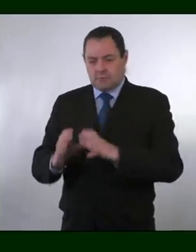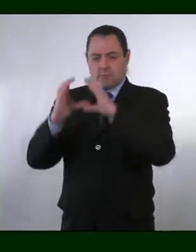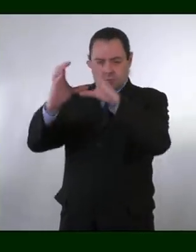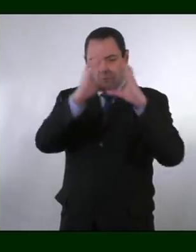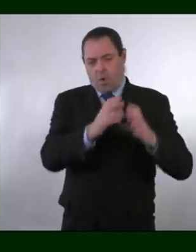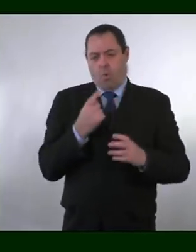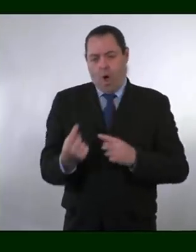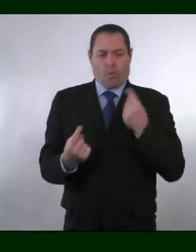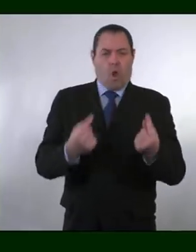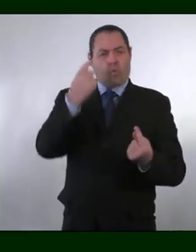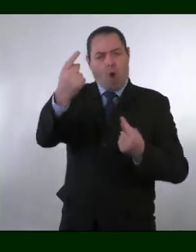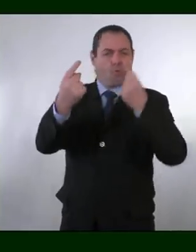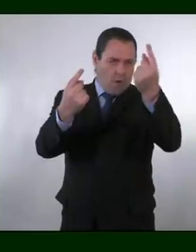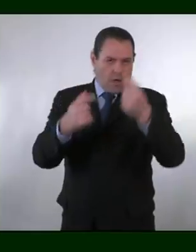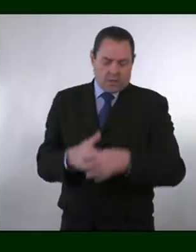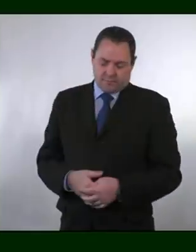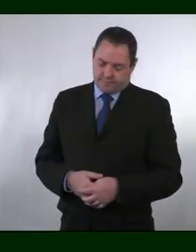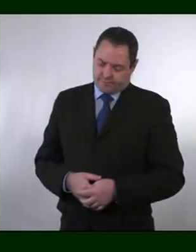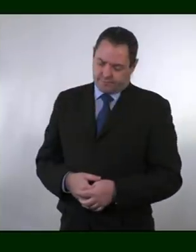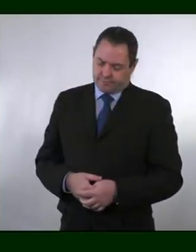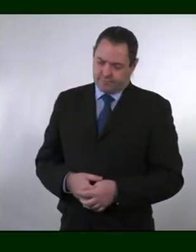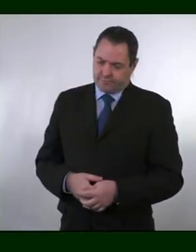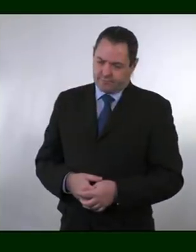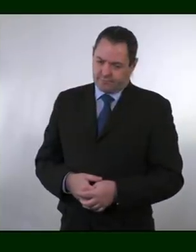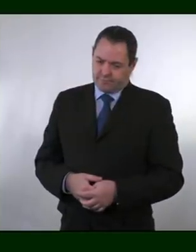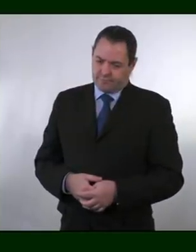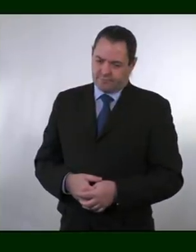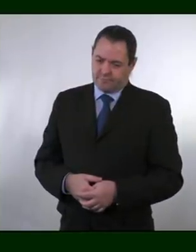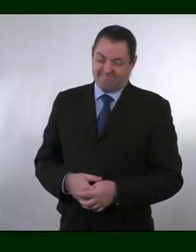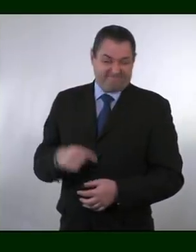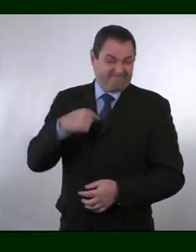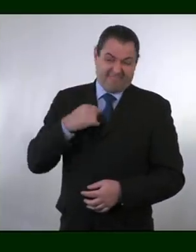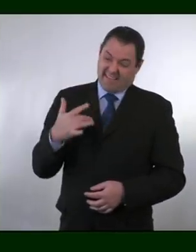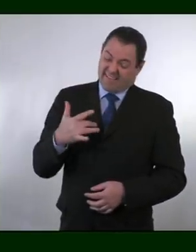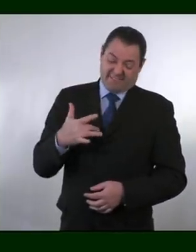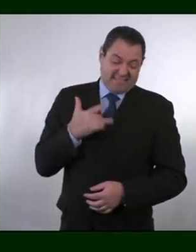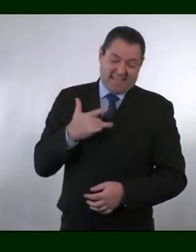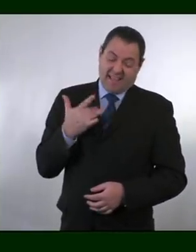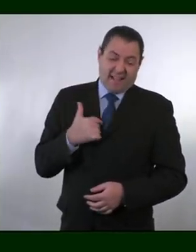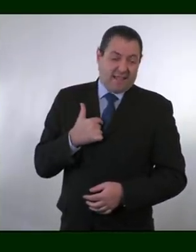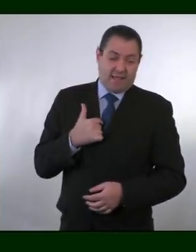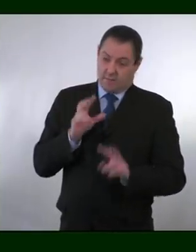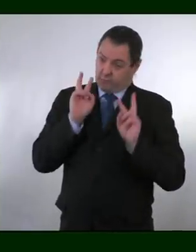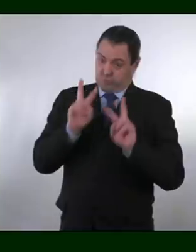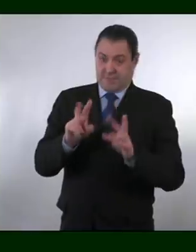as individual nations and regions. Let us look at the way in which the UK has pulled together